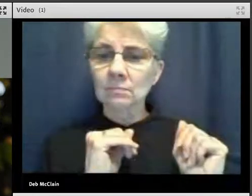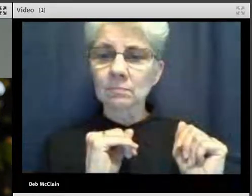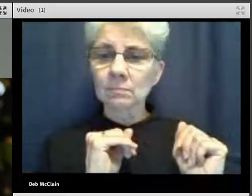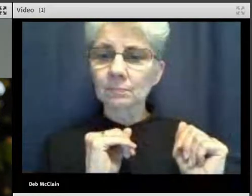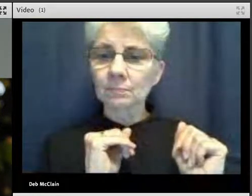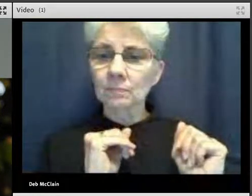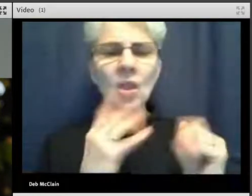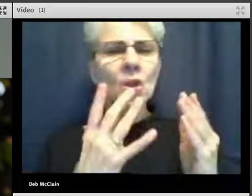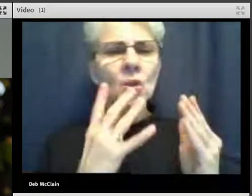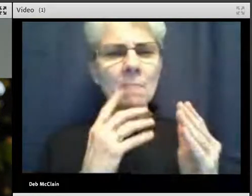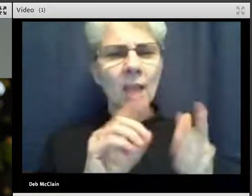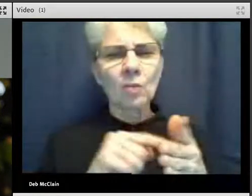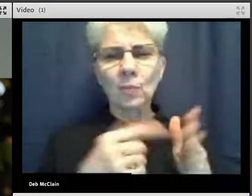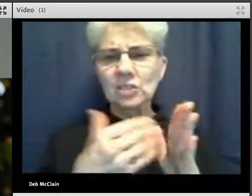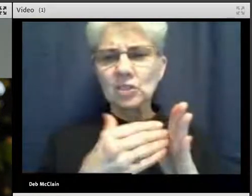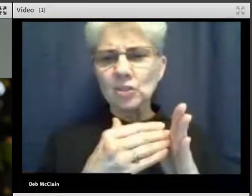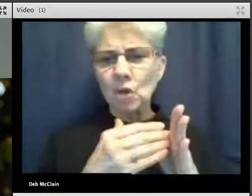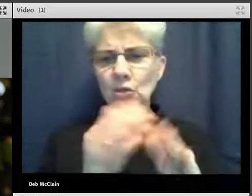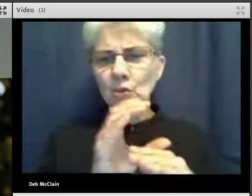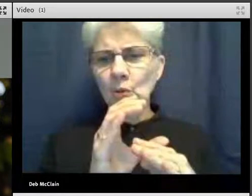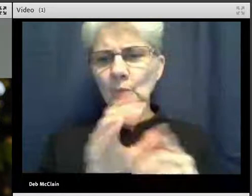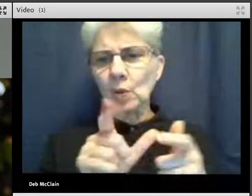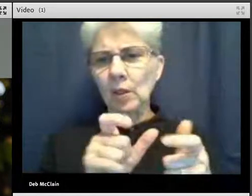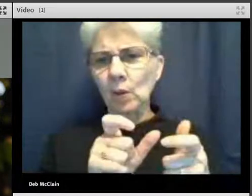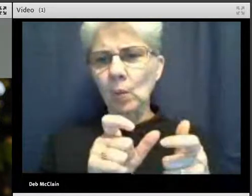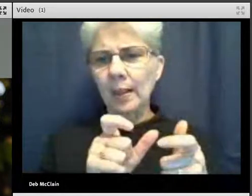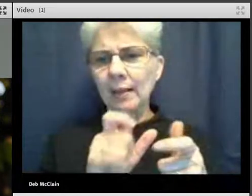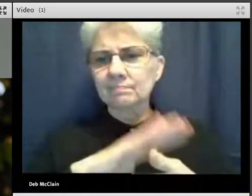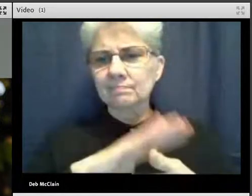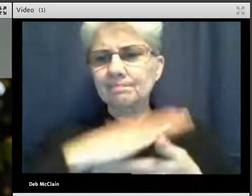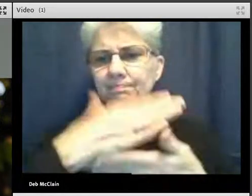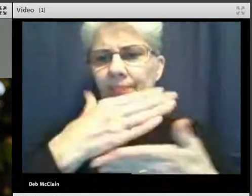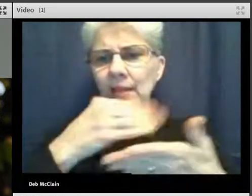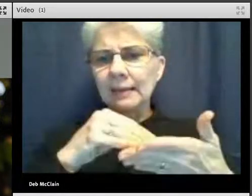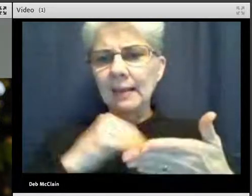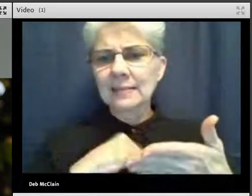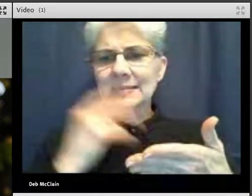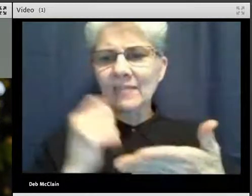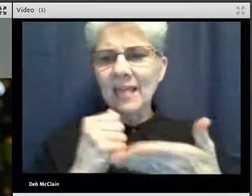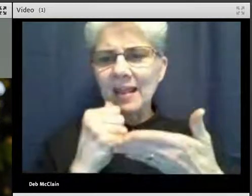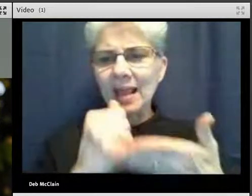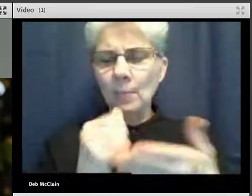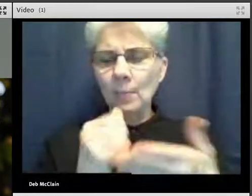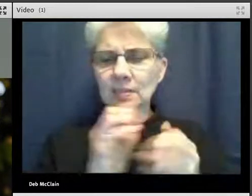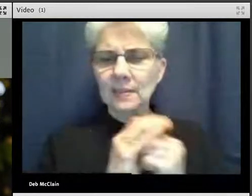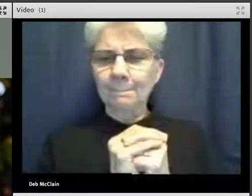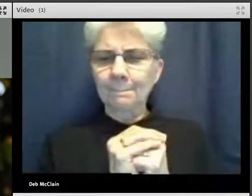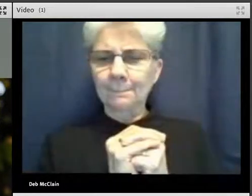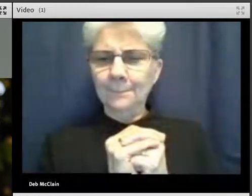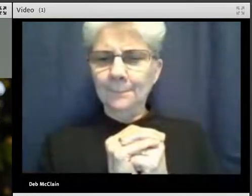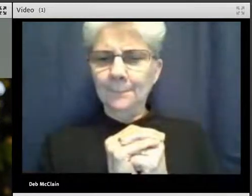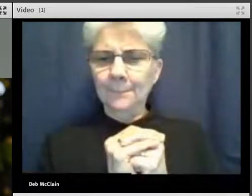OK. You might want to restart your computer real quick or relaunch Adobe and see if that fixes it.